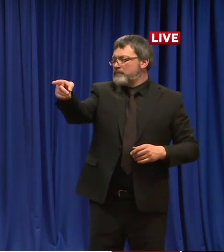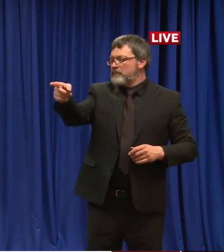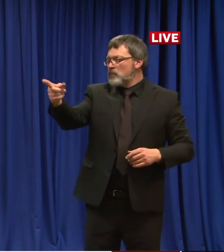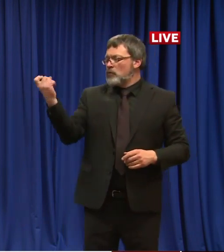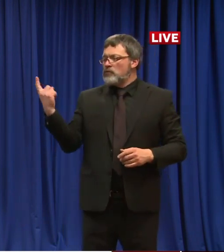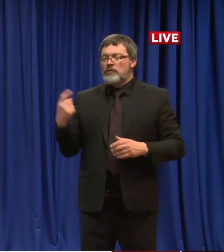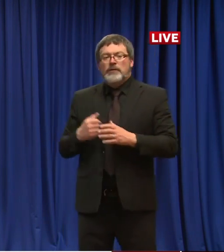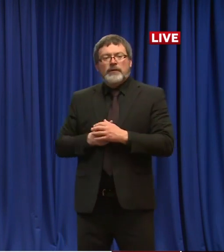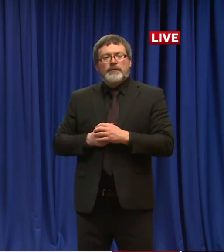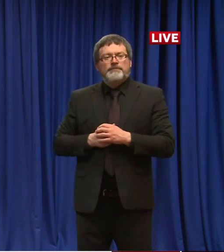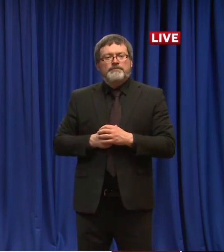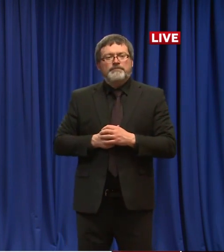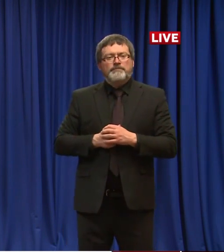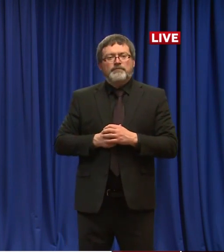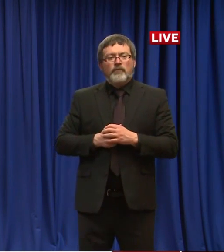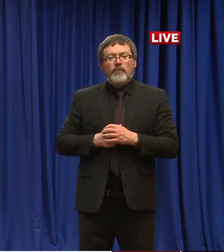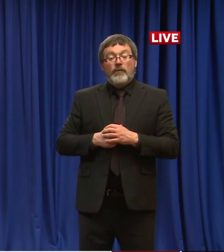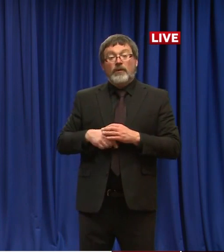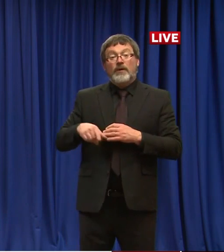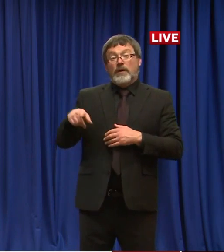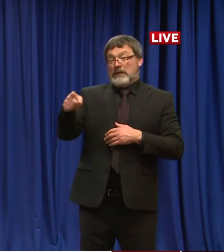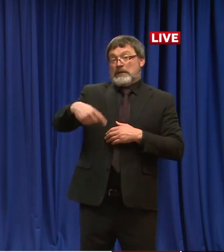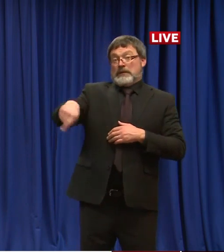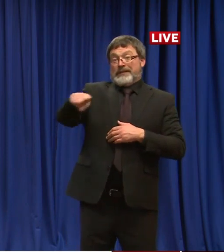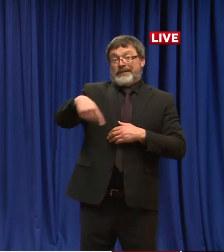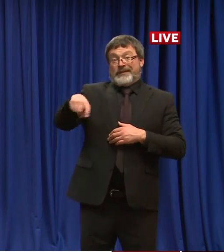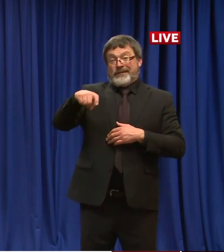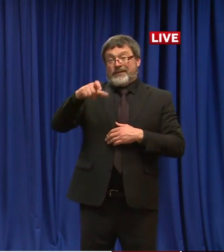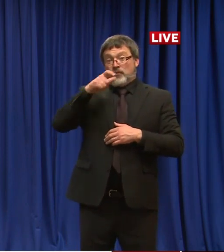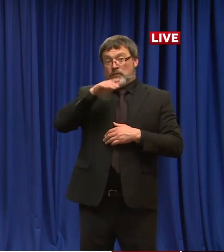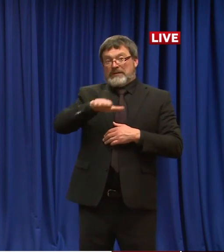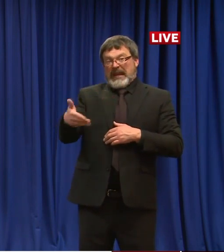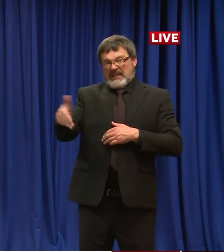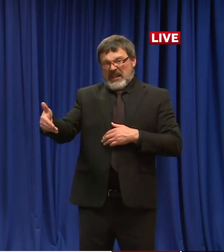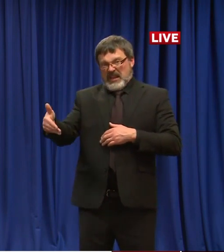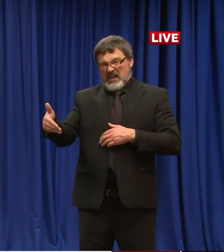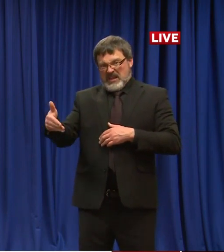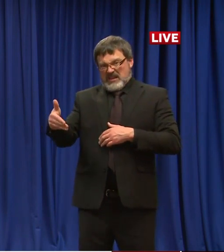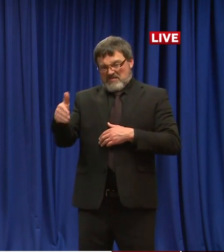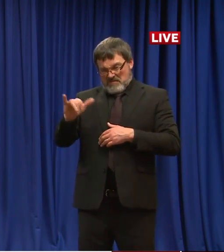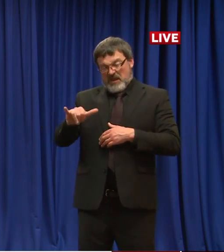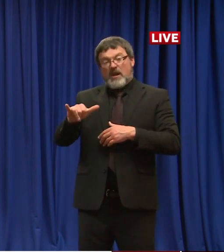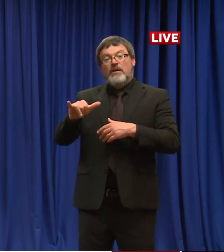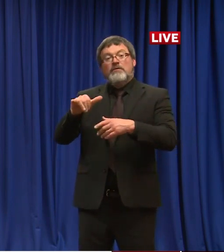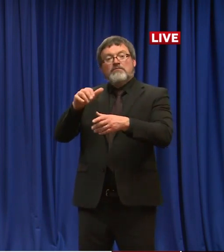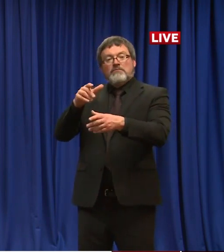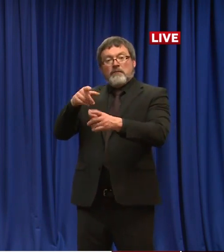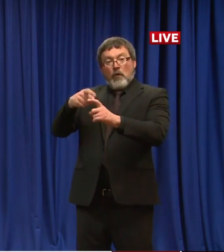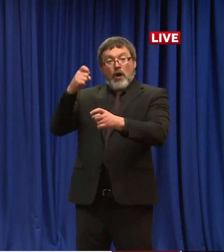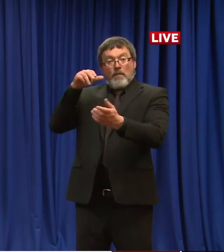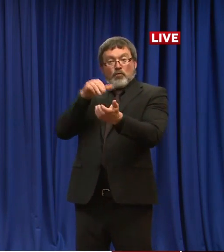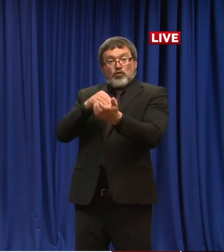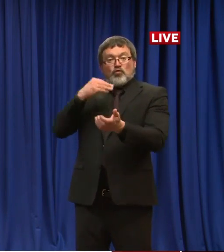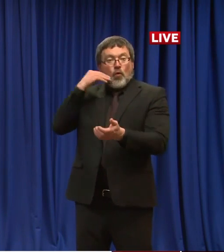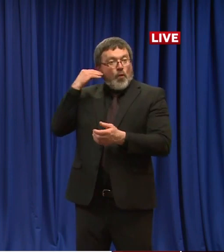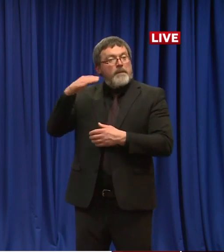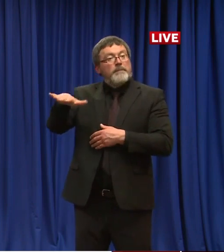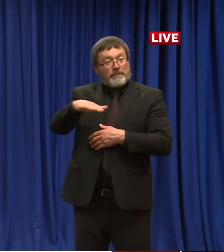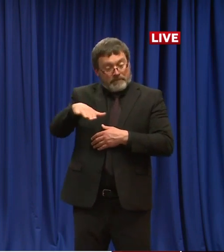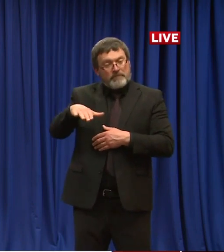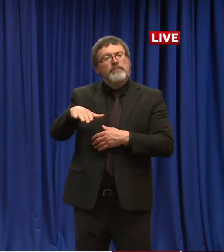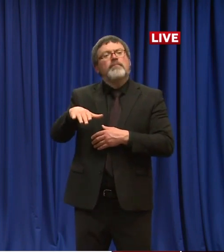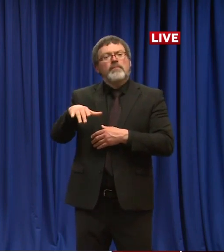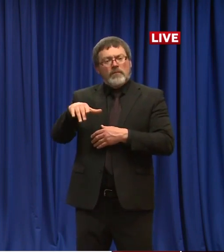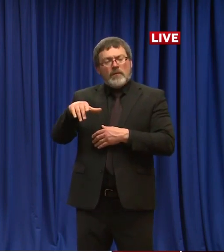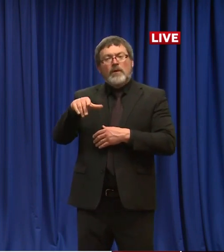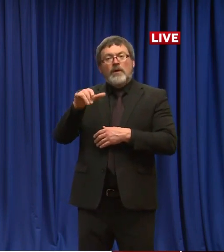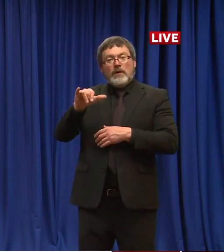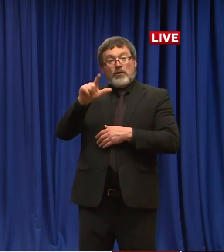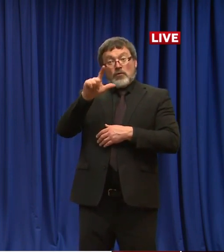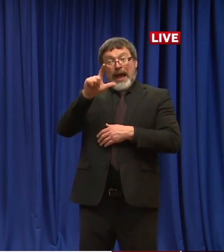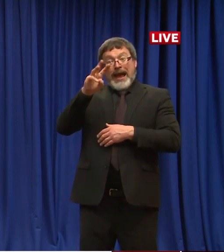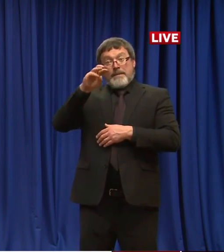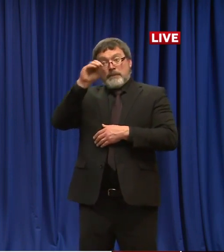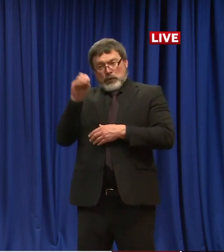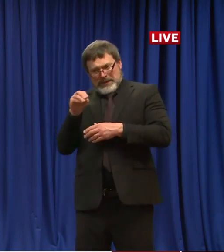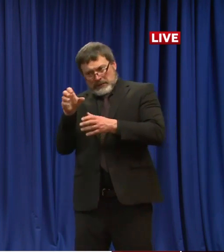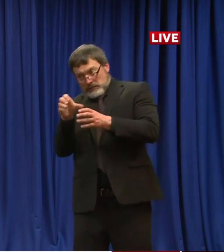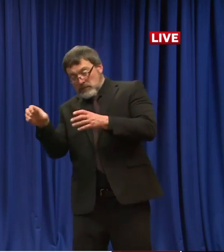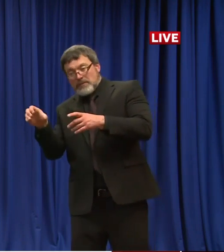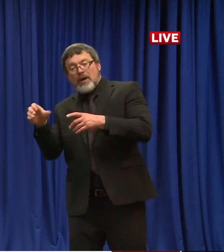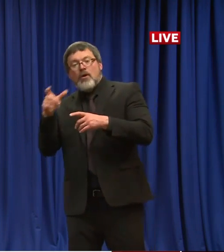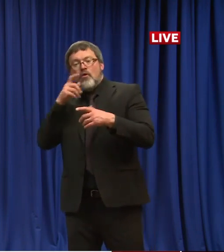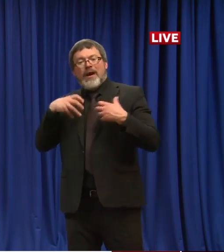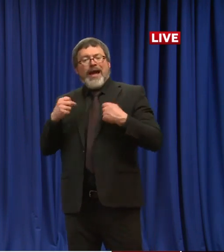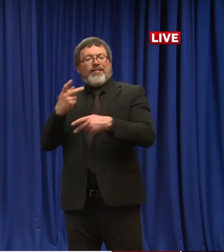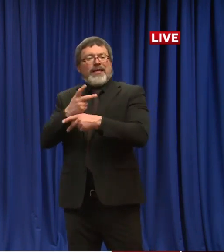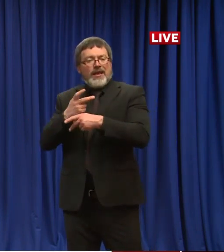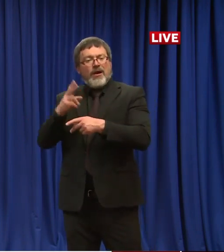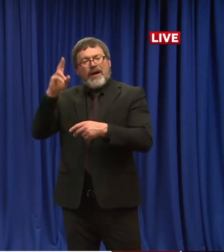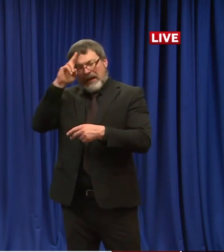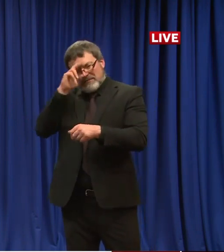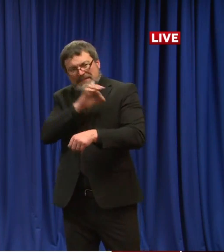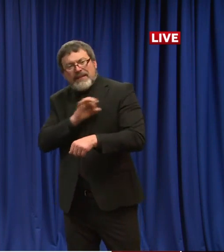OUT FOR A NUMBER OF DAYS OR EVEN WEEKS HALF THE PEOPLE WHO HAVE DIED WERE IN LONG-TERM CARE FACILITIES 26% OF INFECTIONS OR PEOPLE HEALTH CARE WORKERS.